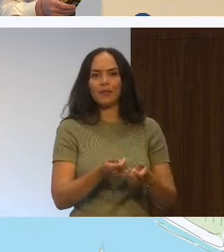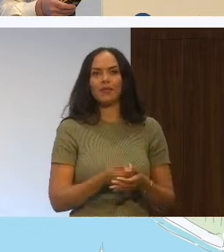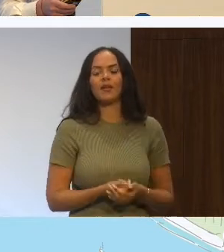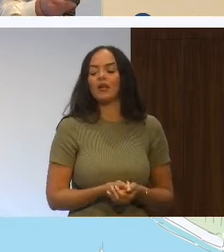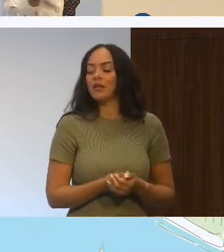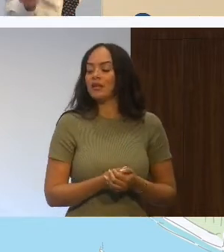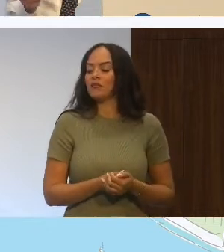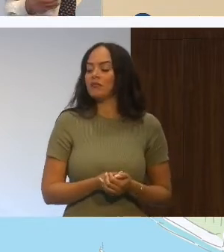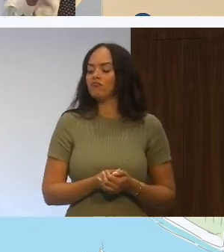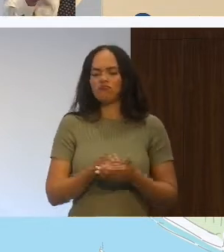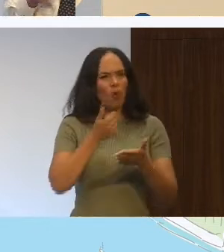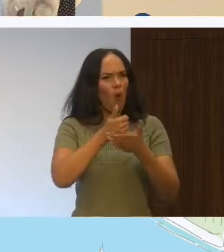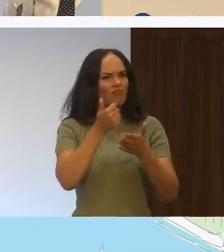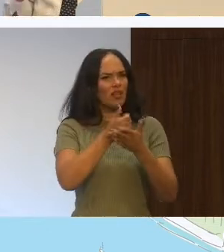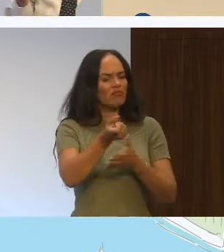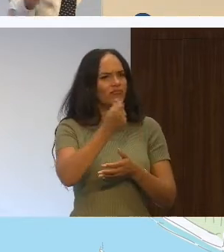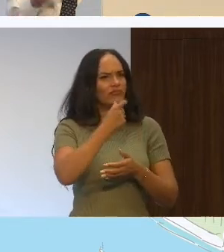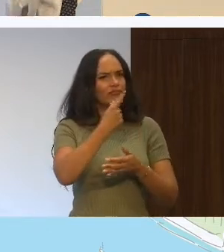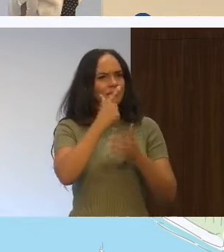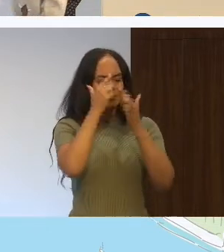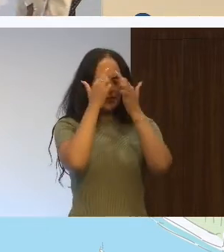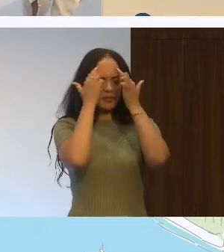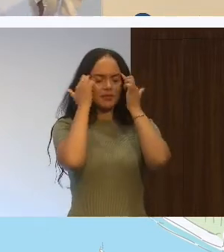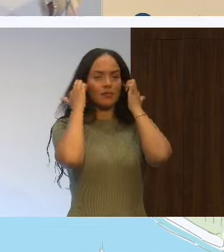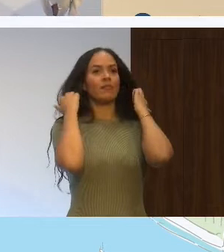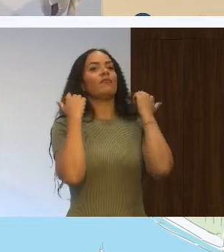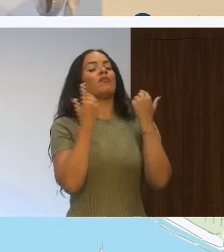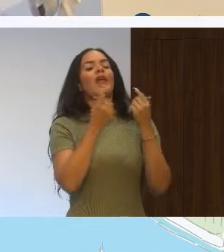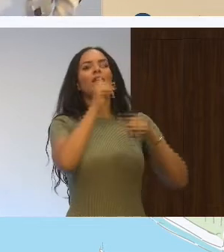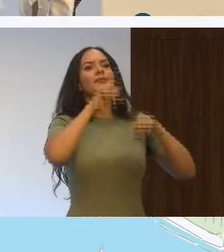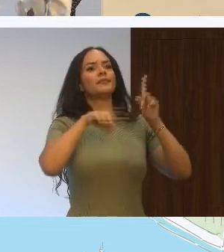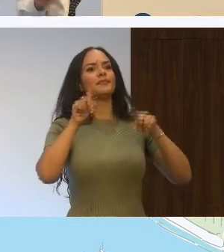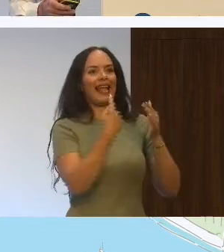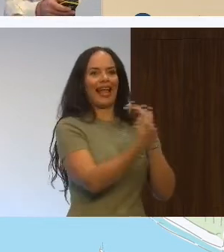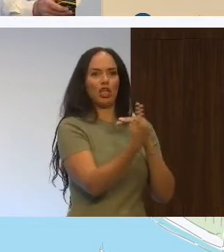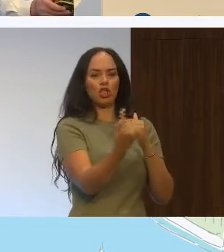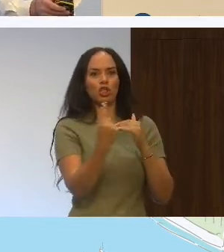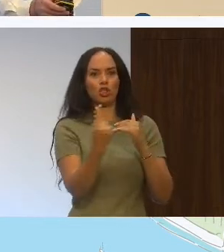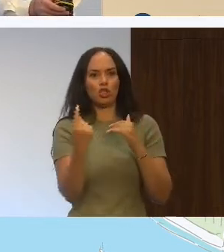And the key thing is for the different triptans, that there are recommendations for each one, how many you're allowed to have per day.